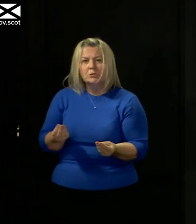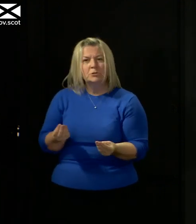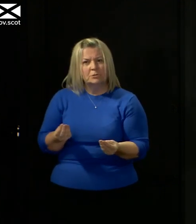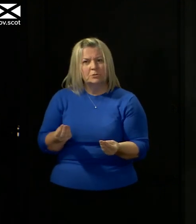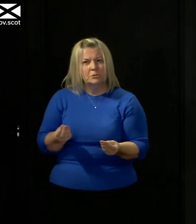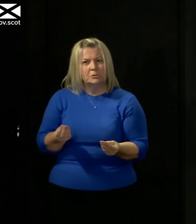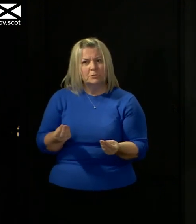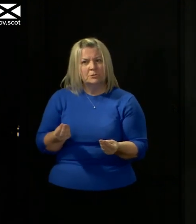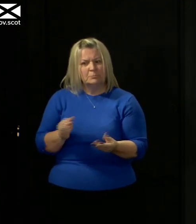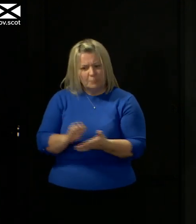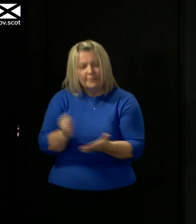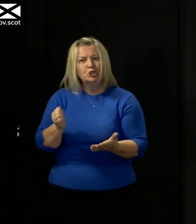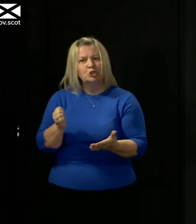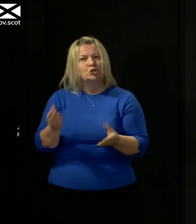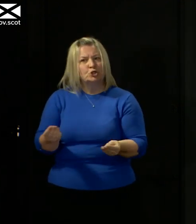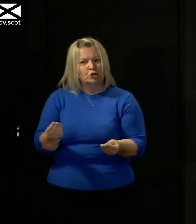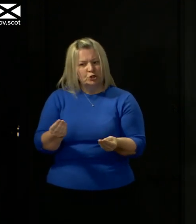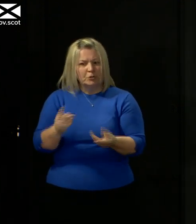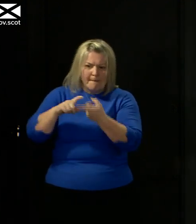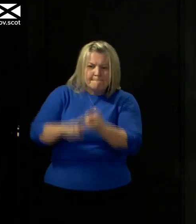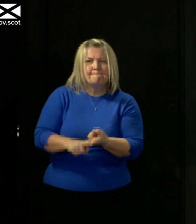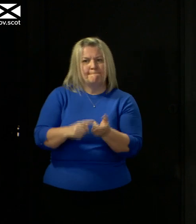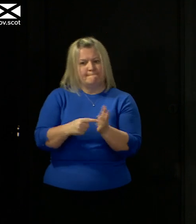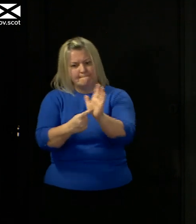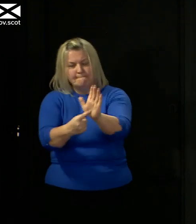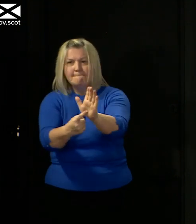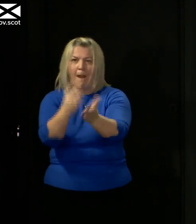much as possible but we must make sure it's accurate and that's why sometimes